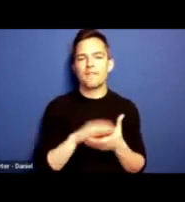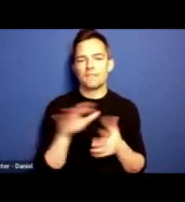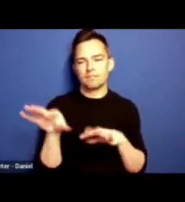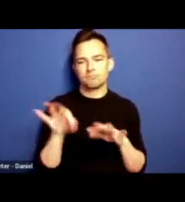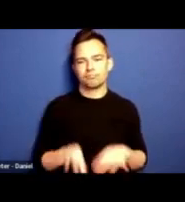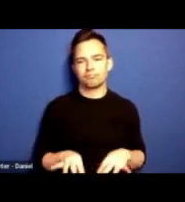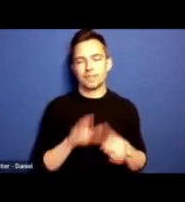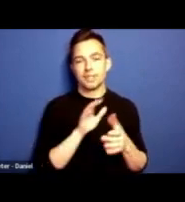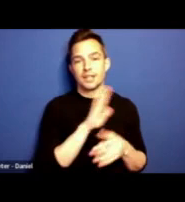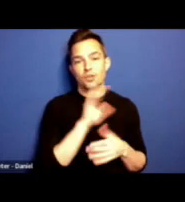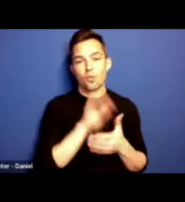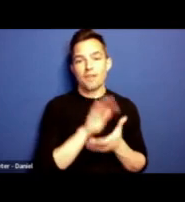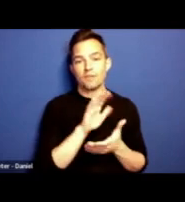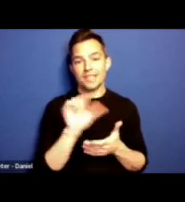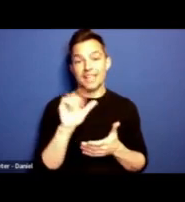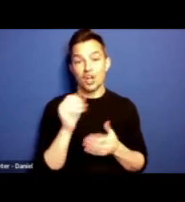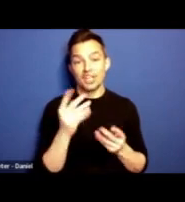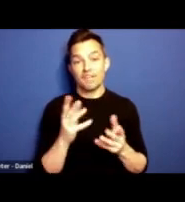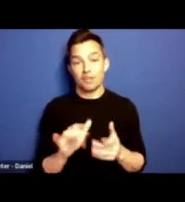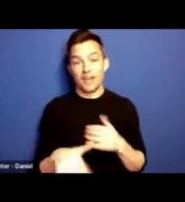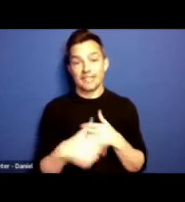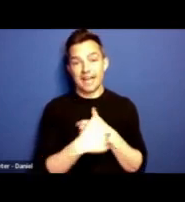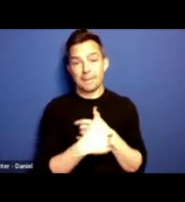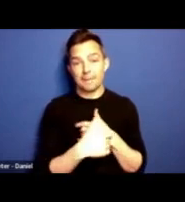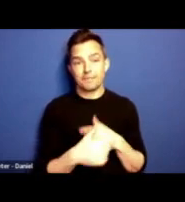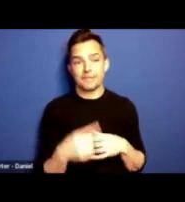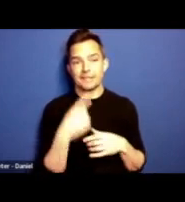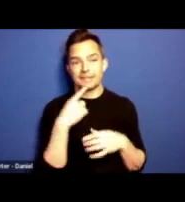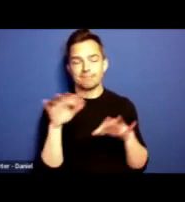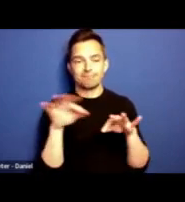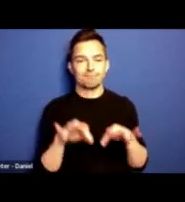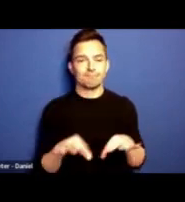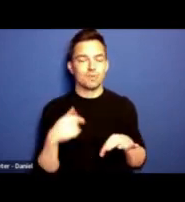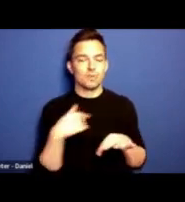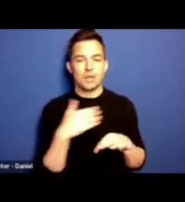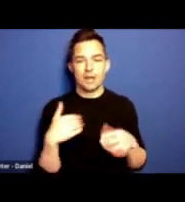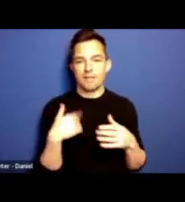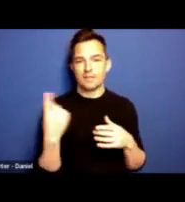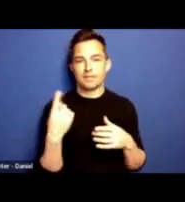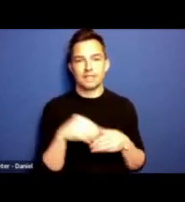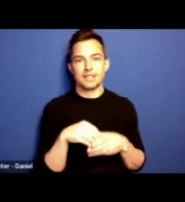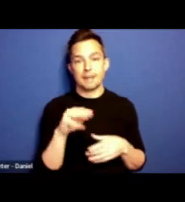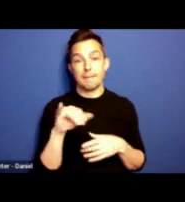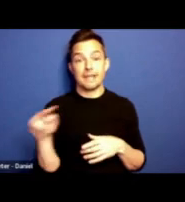was his caregiver at that time that we have something in Minnesota that they have in I